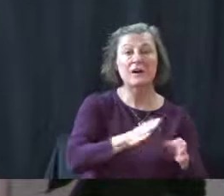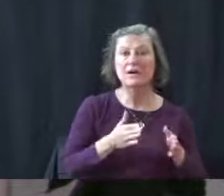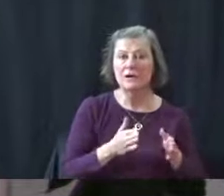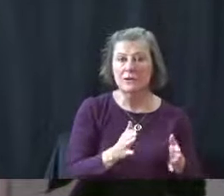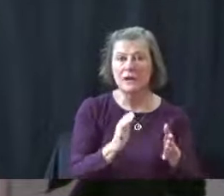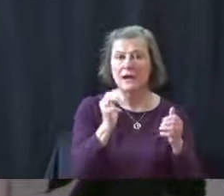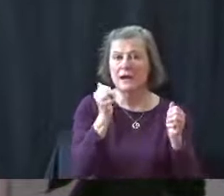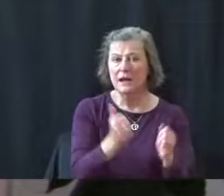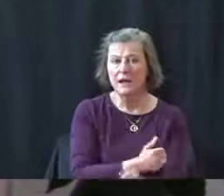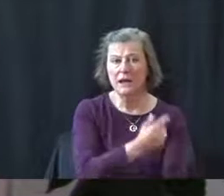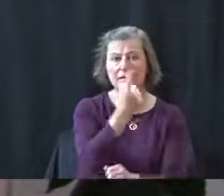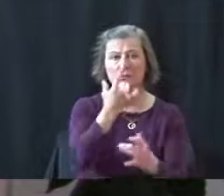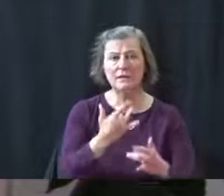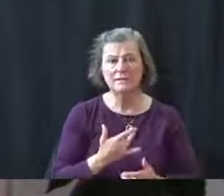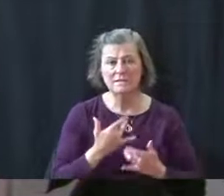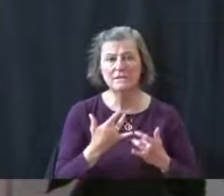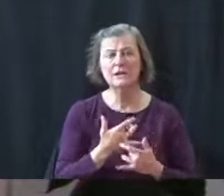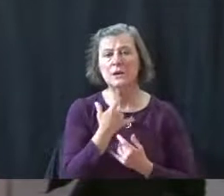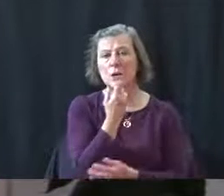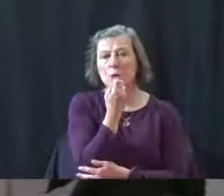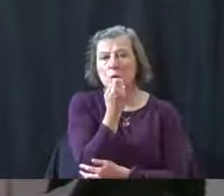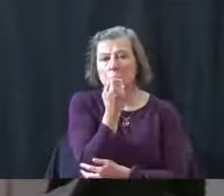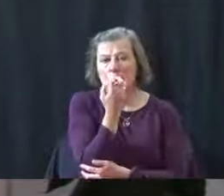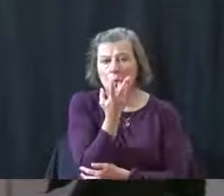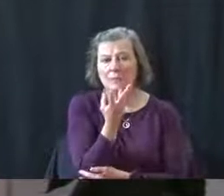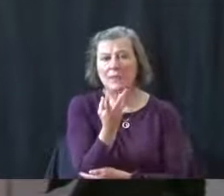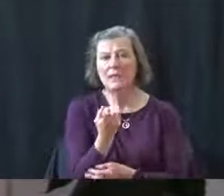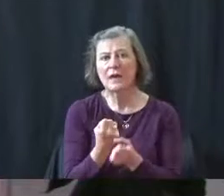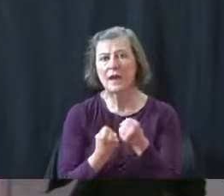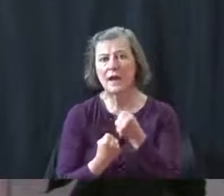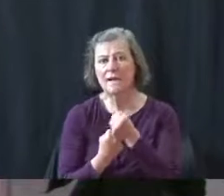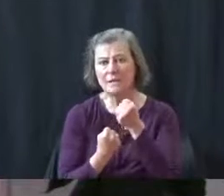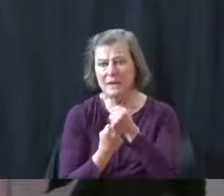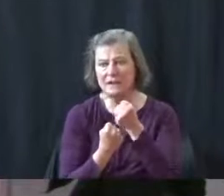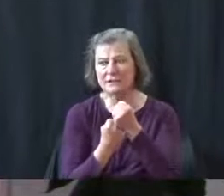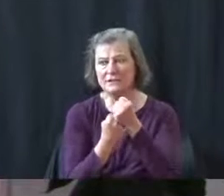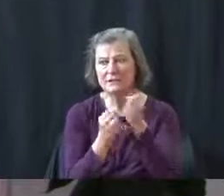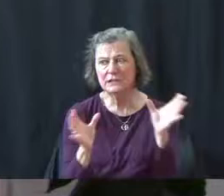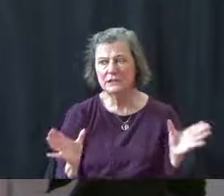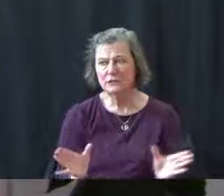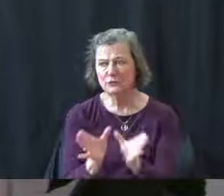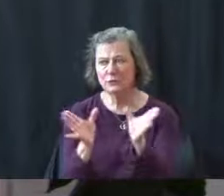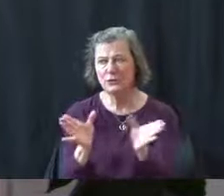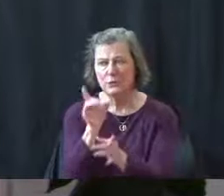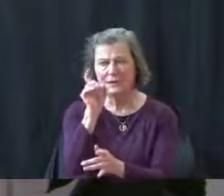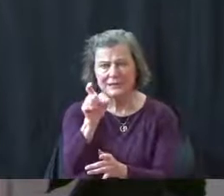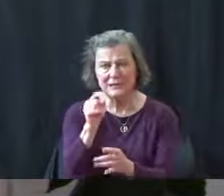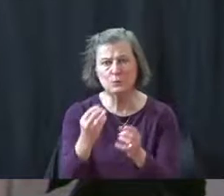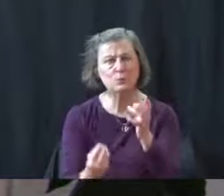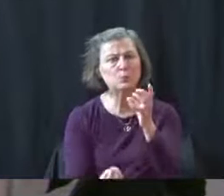can feel the warmth, the affirmation, the encouragement needed to grow, to thrive, to